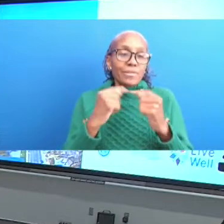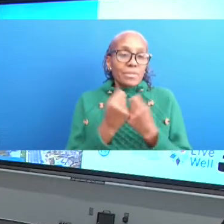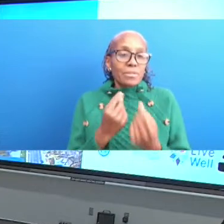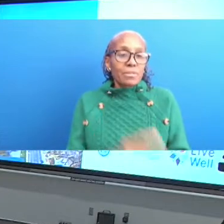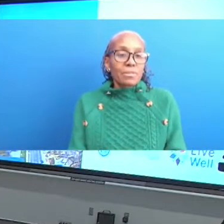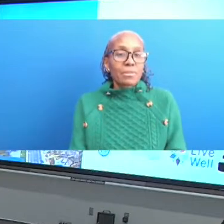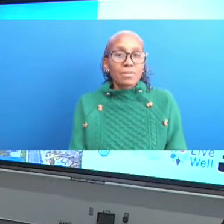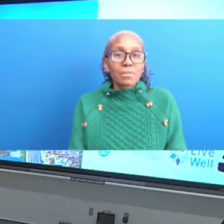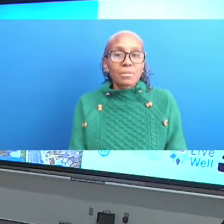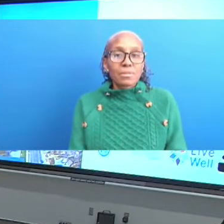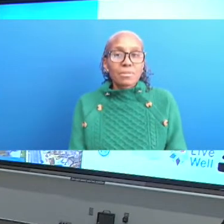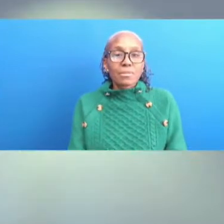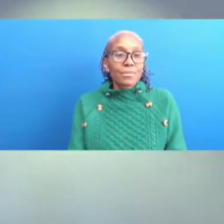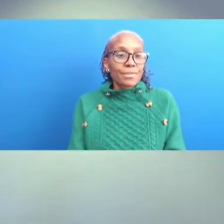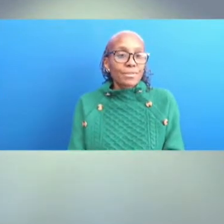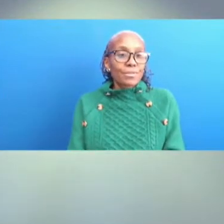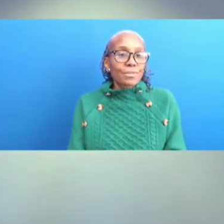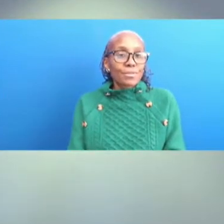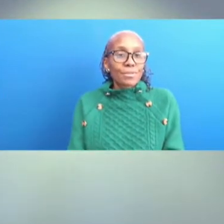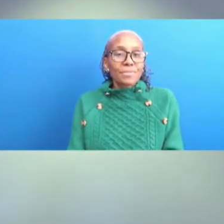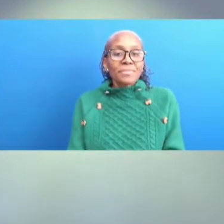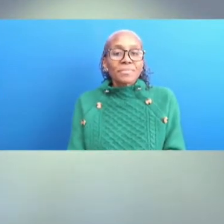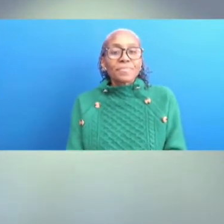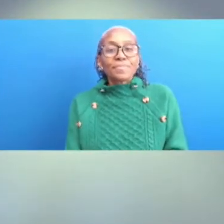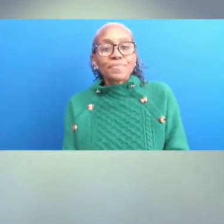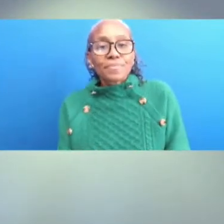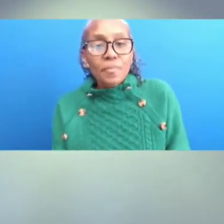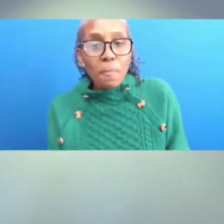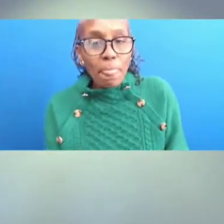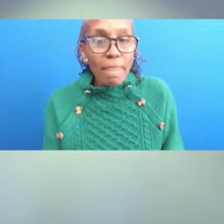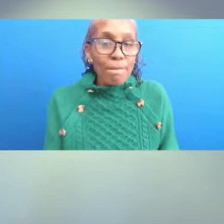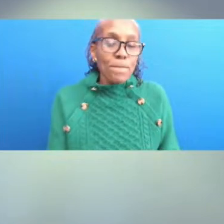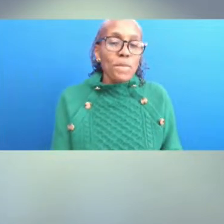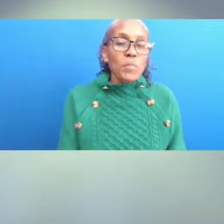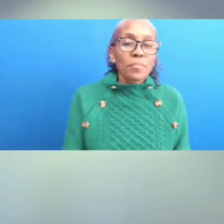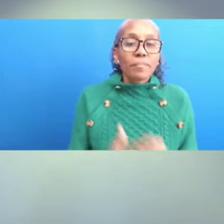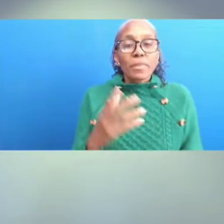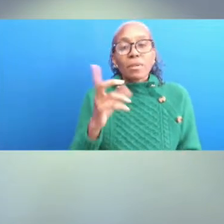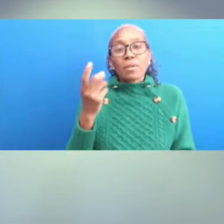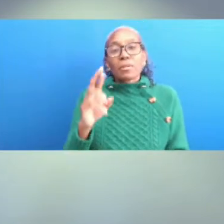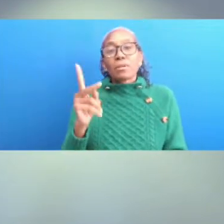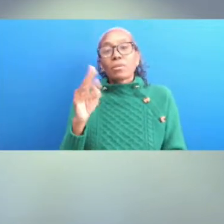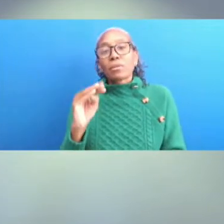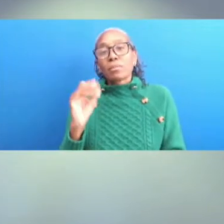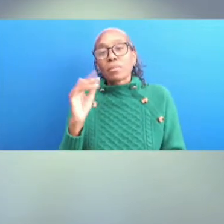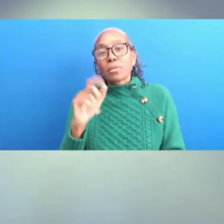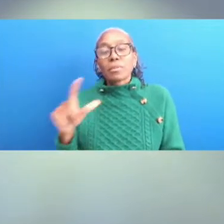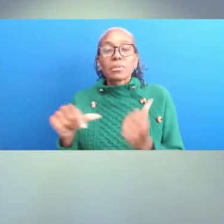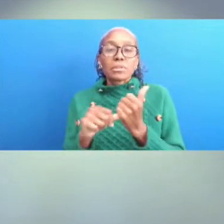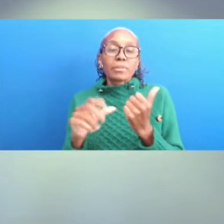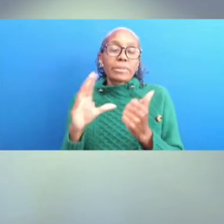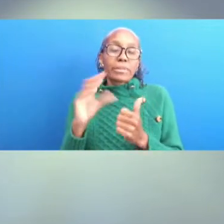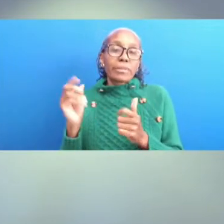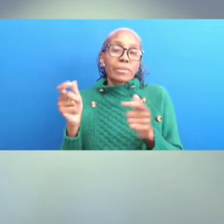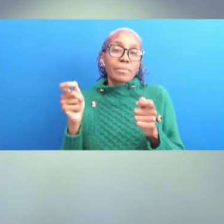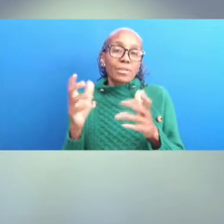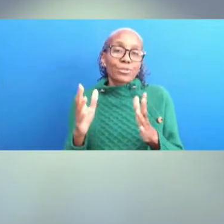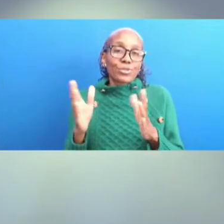MECKLENBURG COUNTY MANAGER.